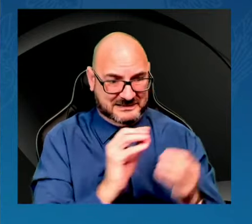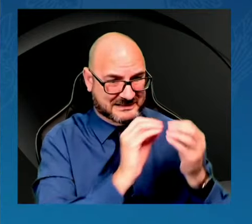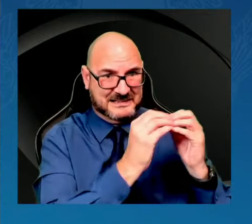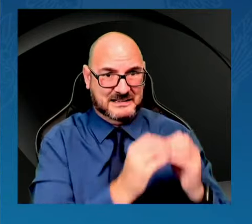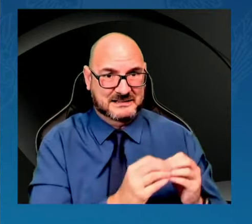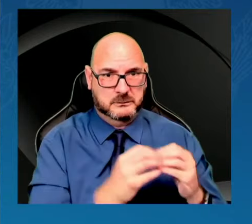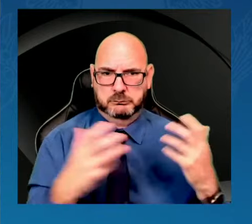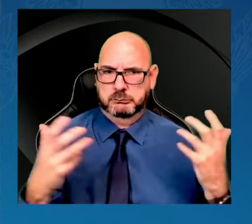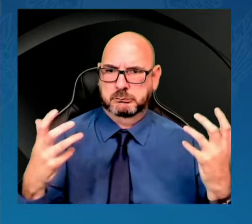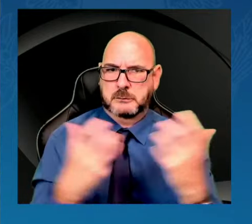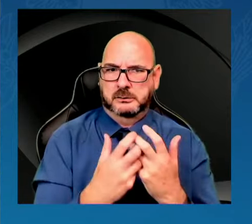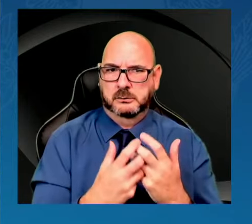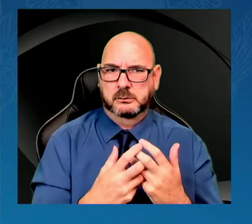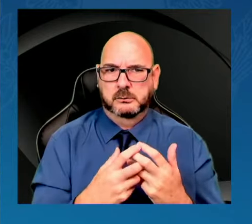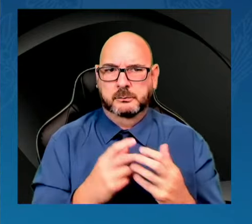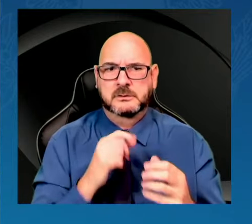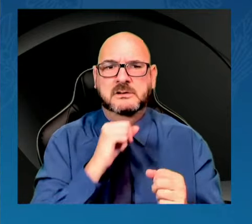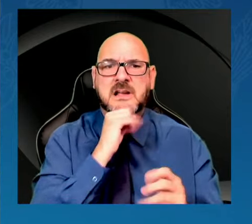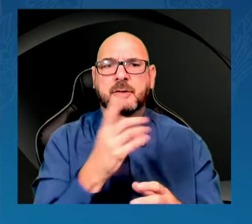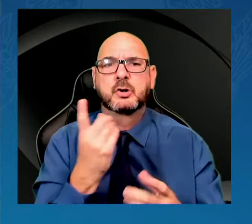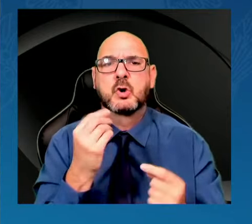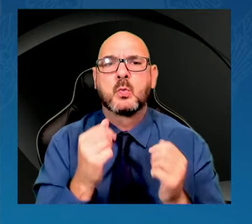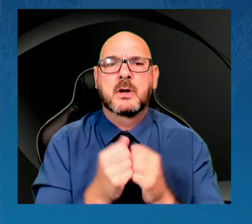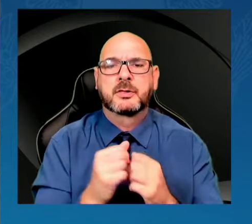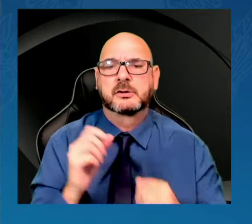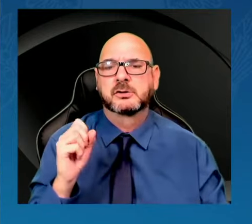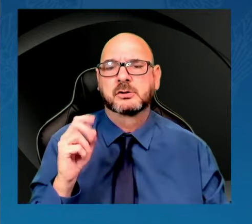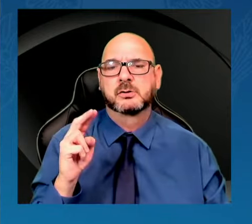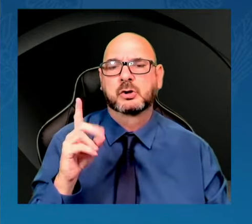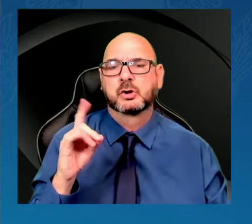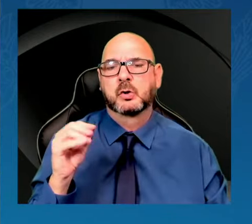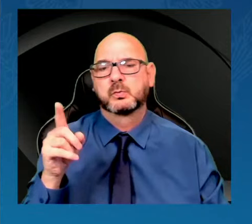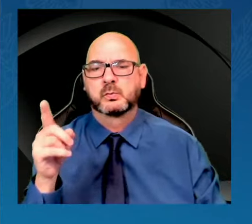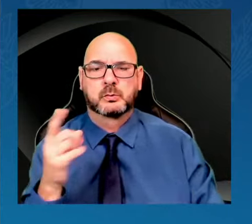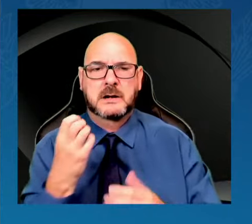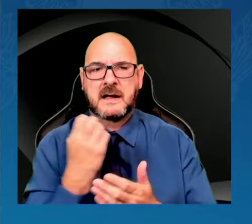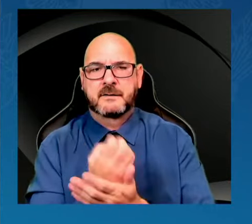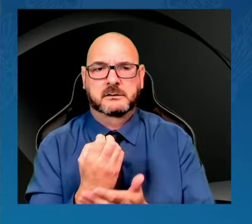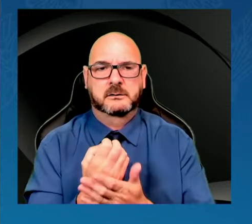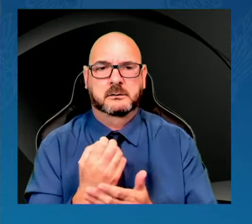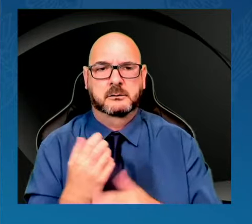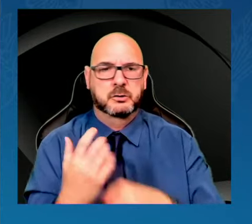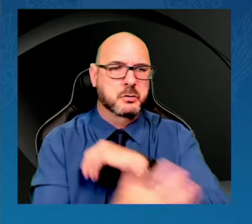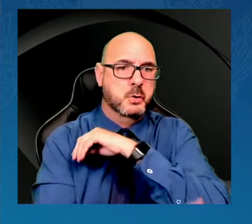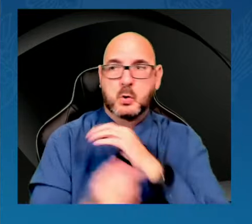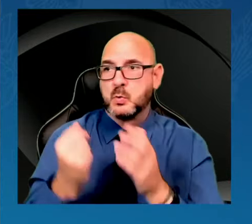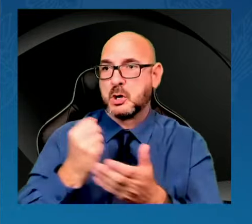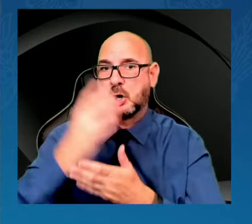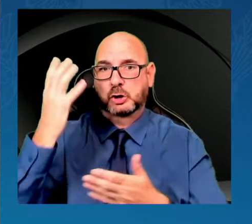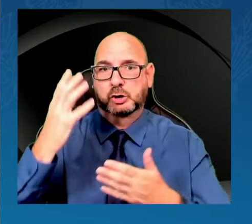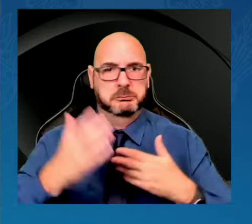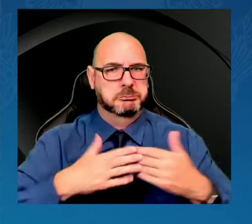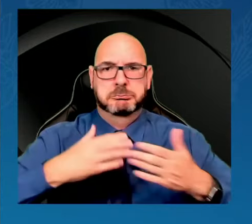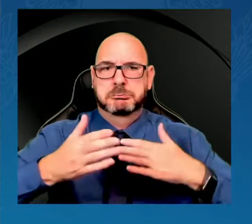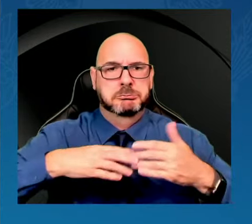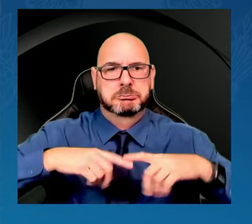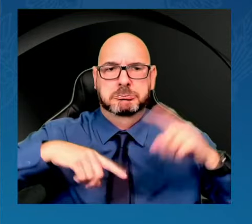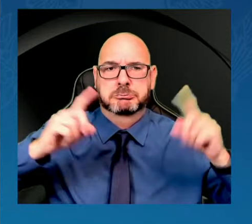It literally has to do with she is walking in that emergency room or clinic or doctor's office, and she's just not taken as seriously.